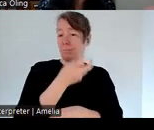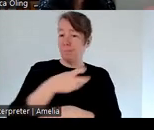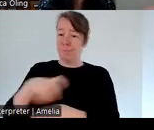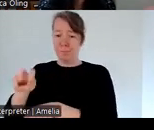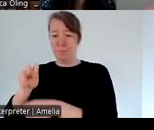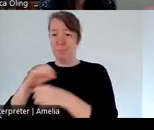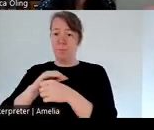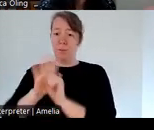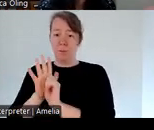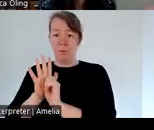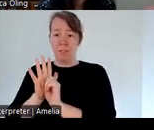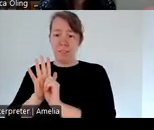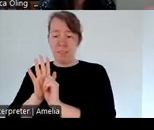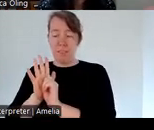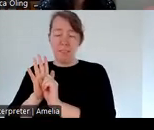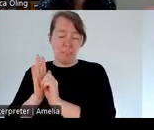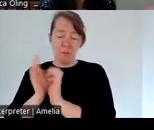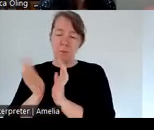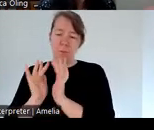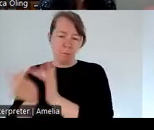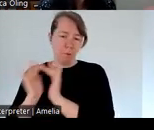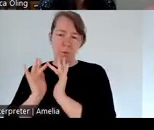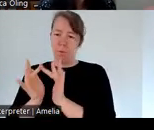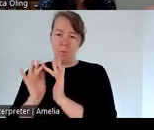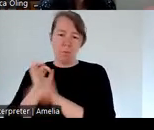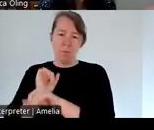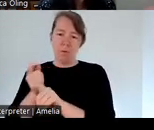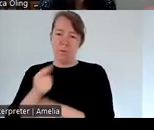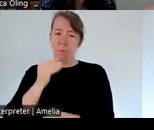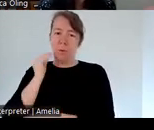Um, and it was also around the same time, a little bit after,